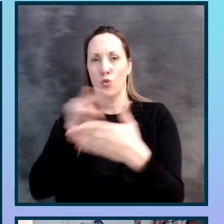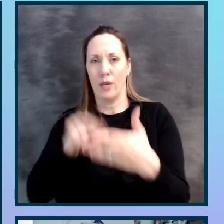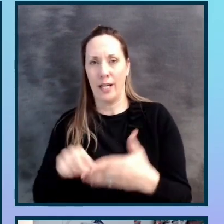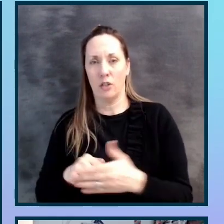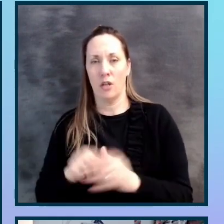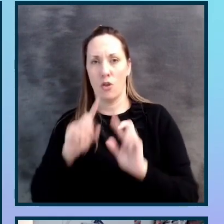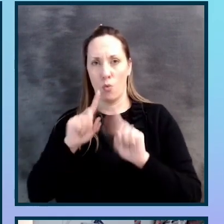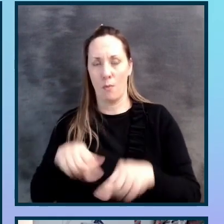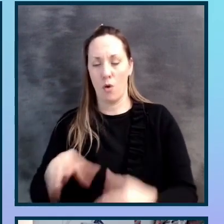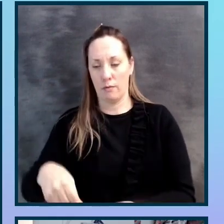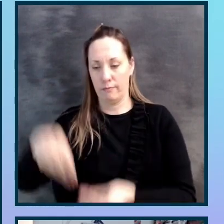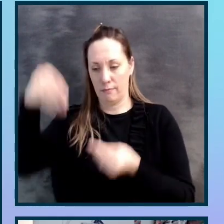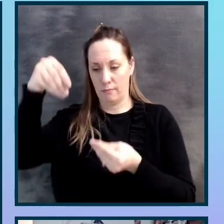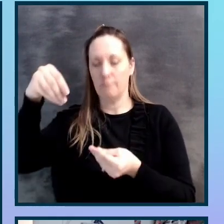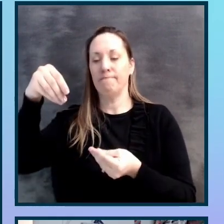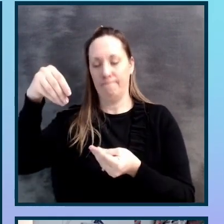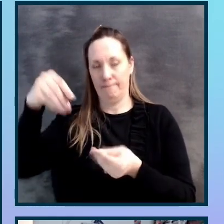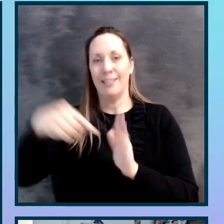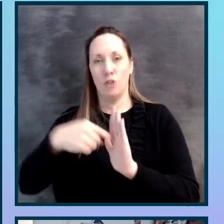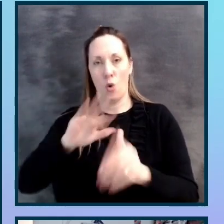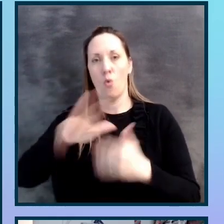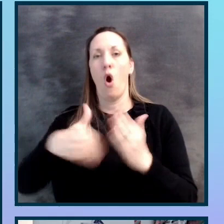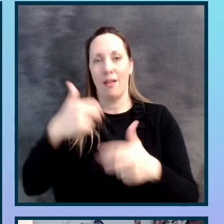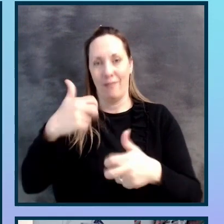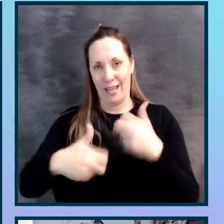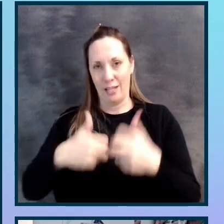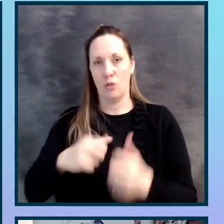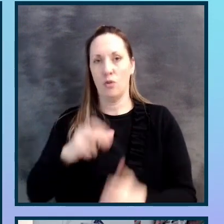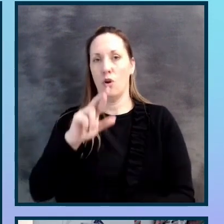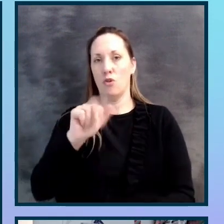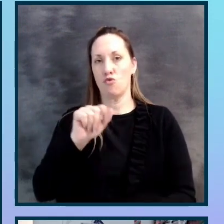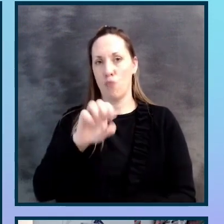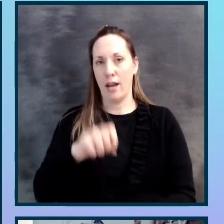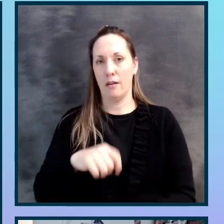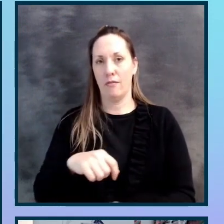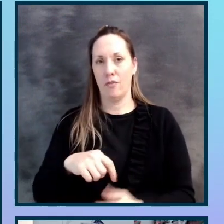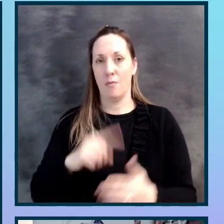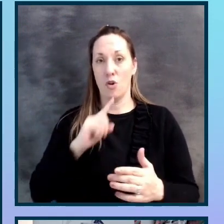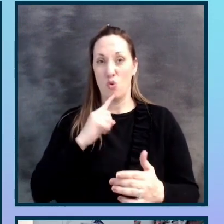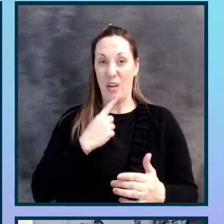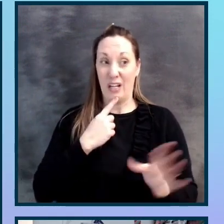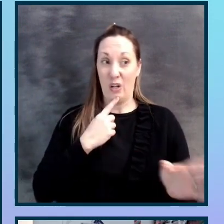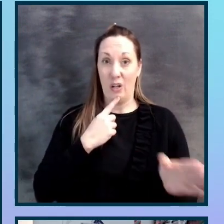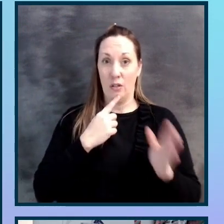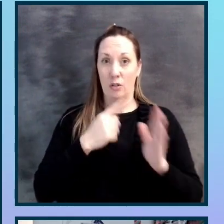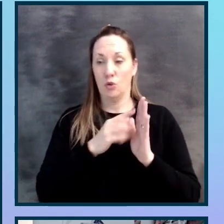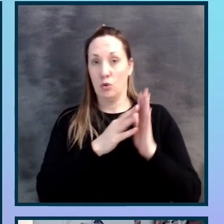listed all of the issues, rated them from critical to low in terms of their impact to users,